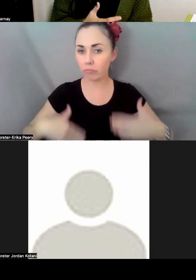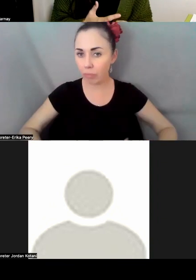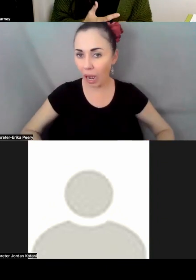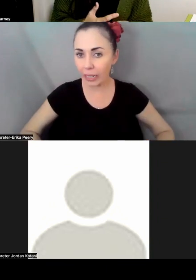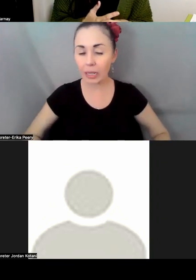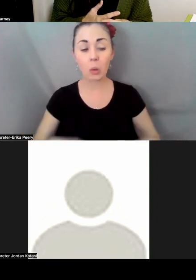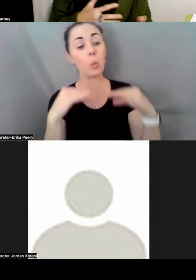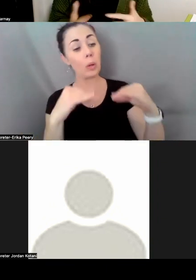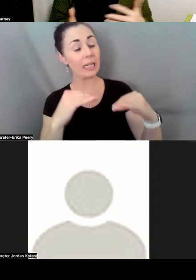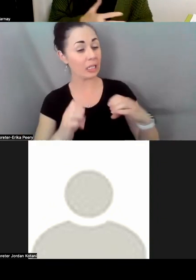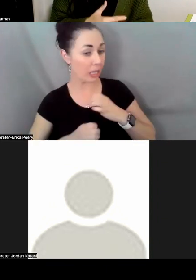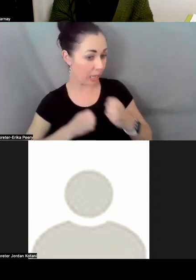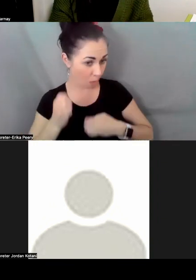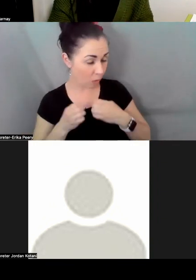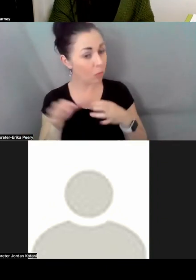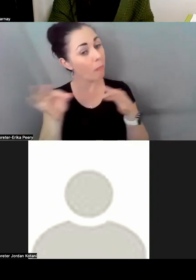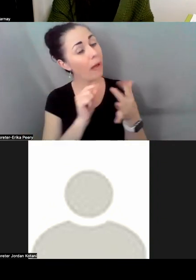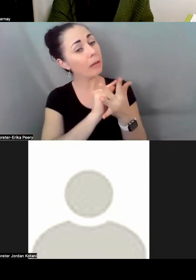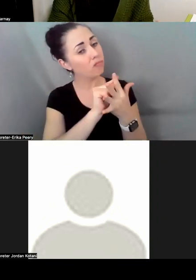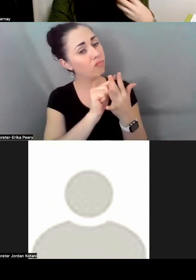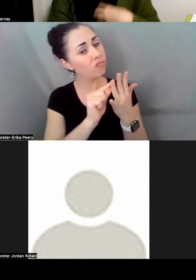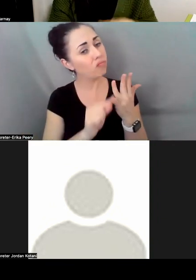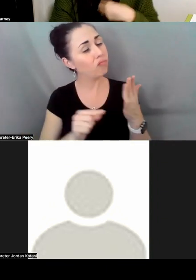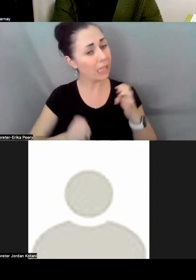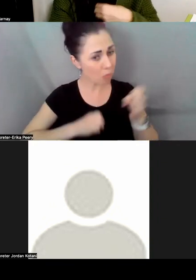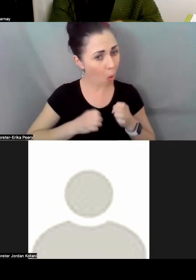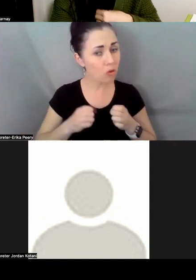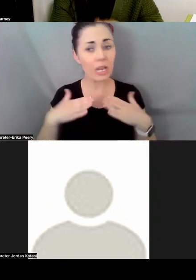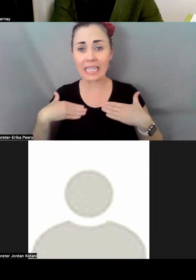to help them understand what different emotions and body functions feel like in their own body.